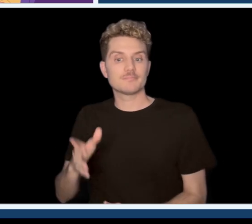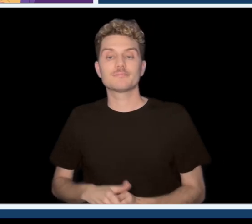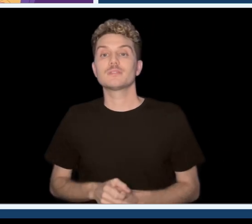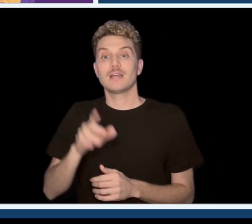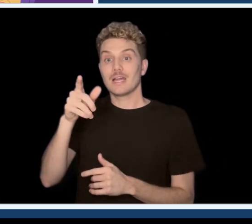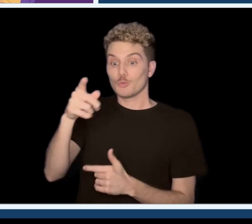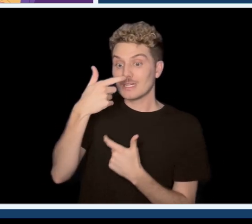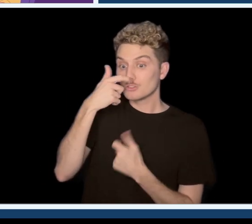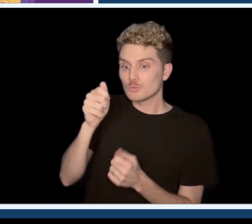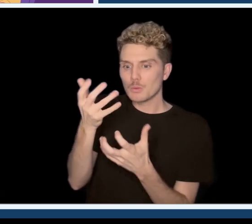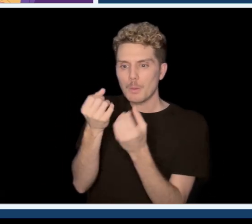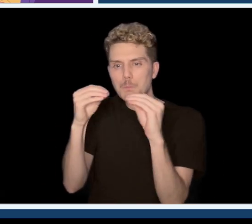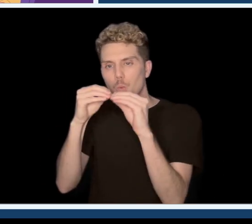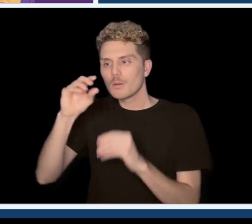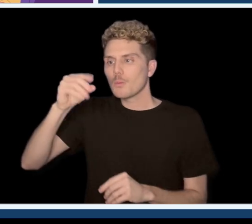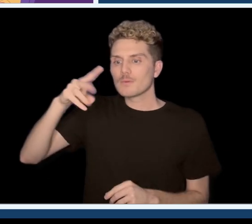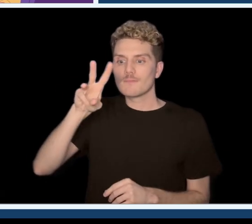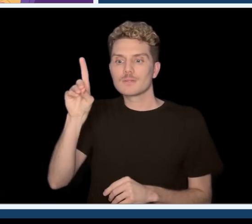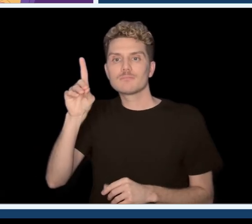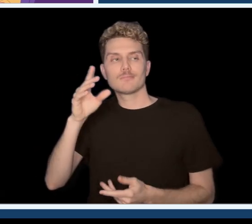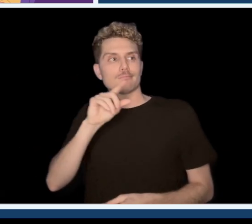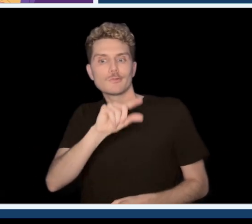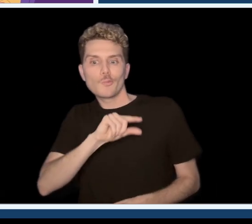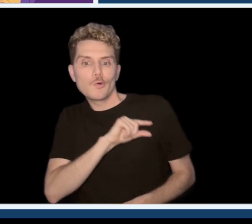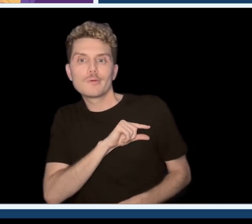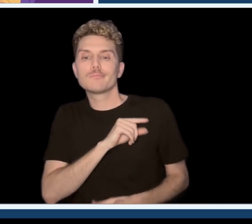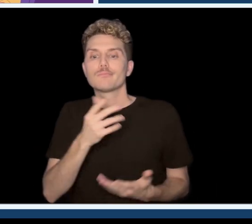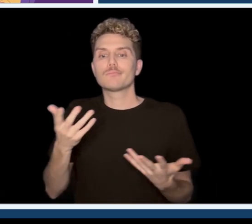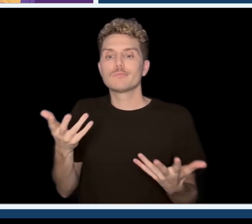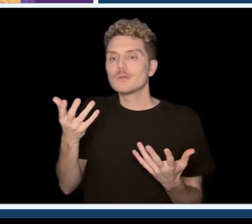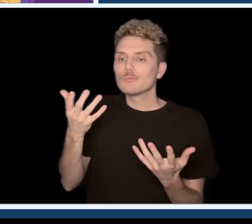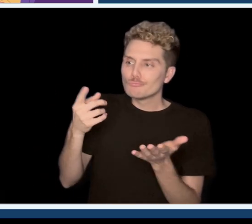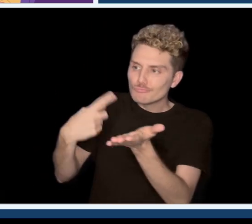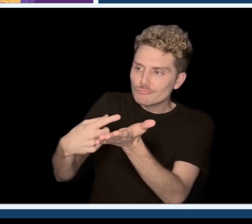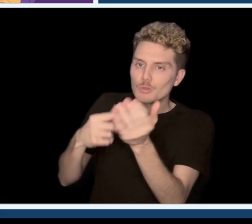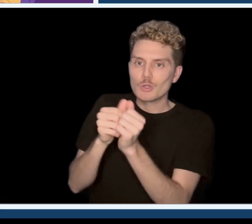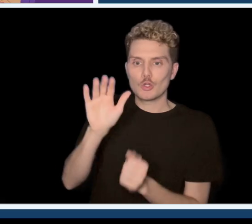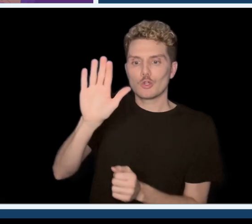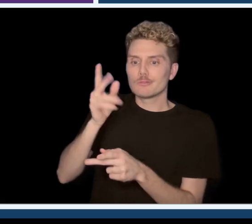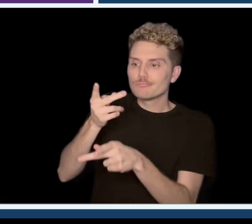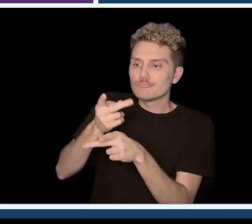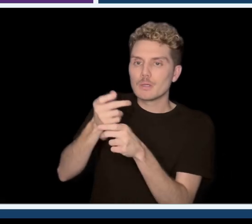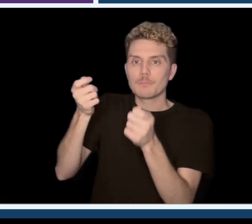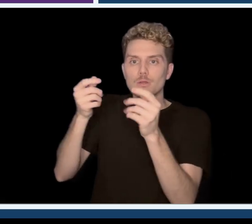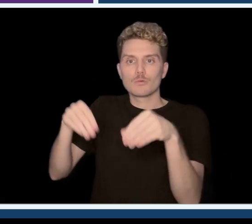If you are interested in getting OPWDD eligibility talk to your care management provider.